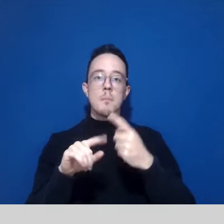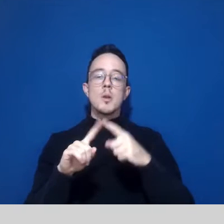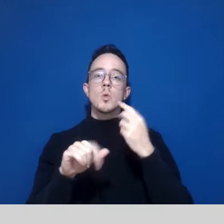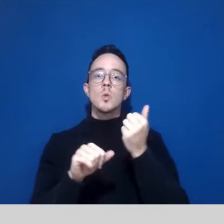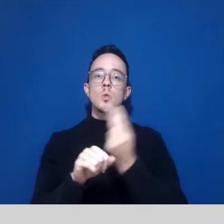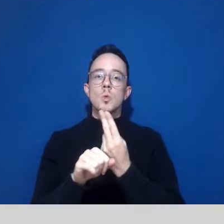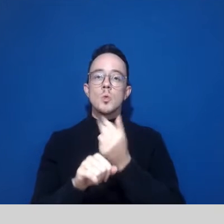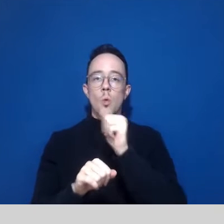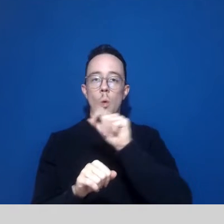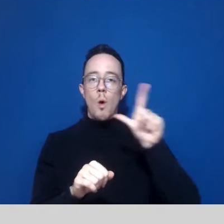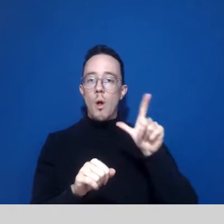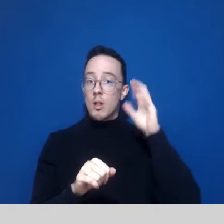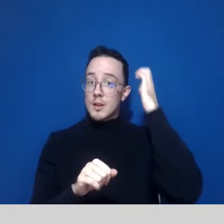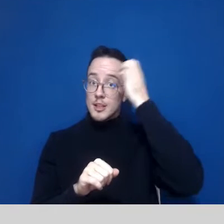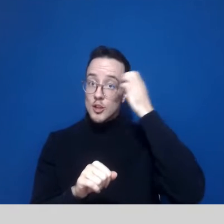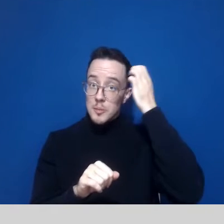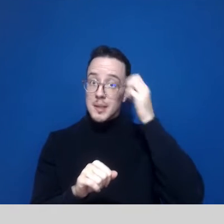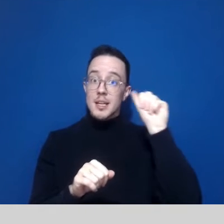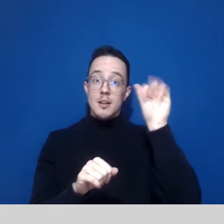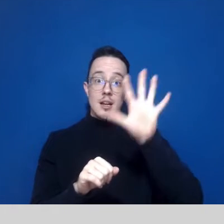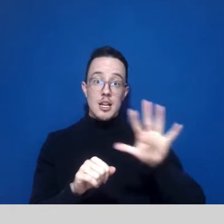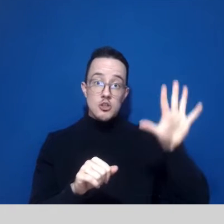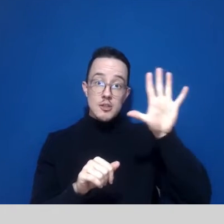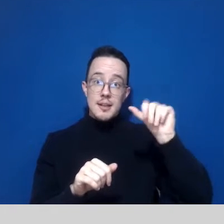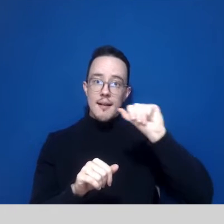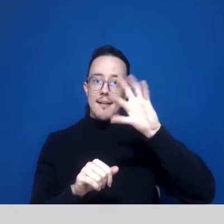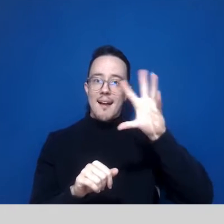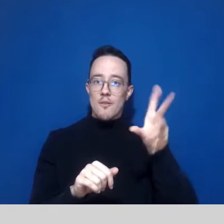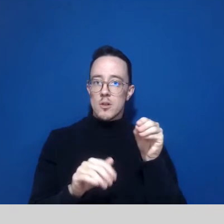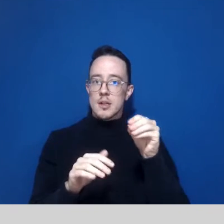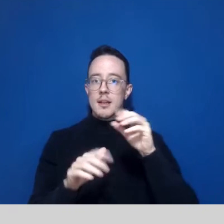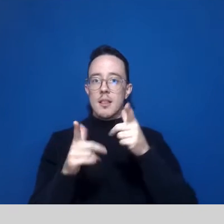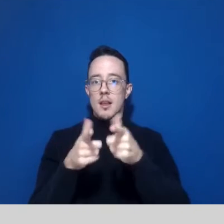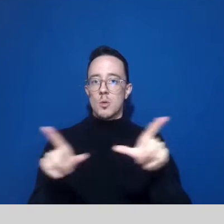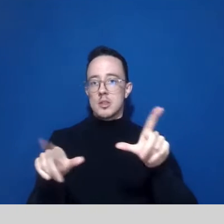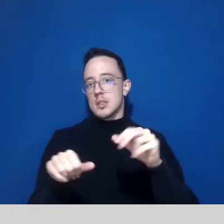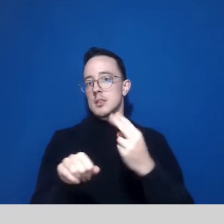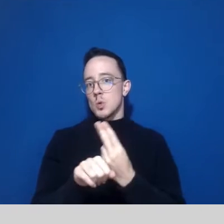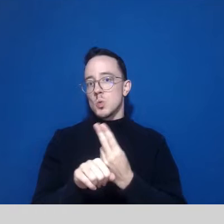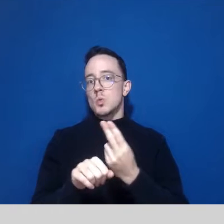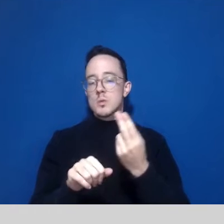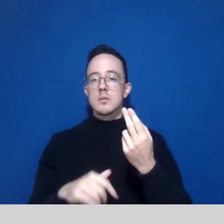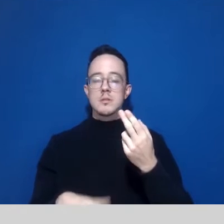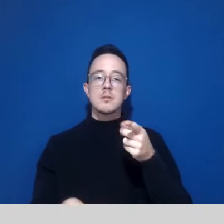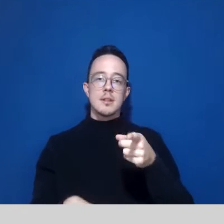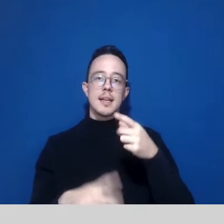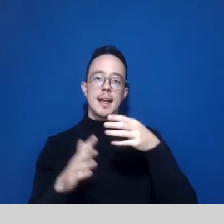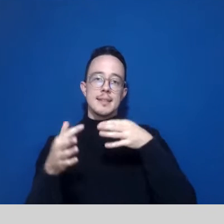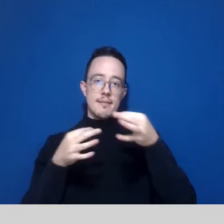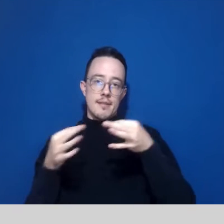but you can use all European, Asian, African languages that are defined within Unicode,